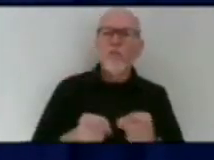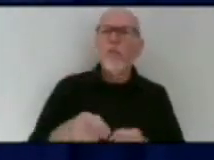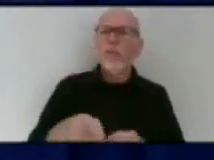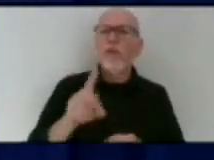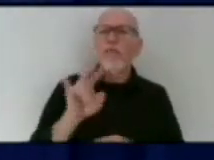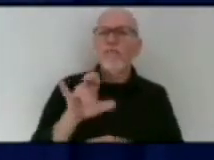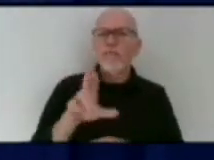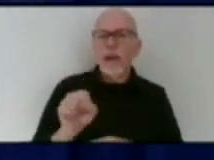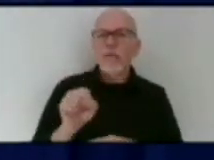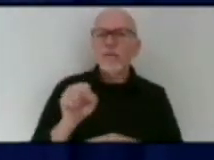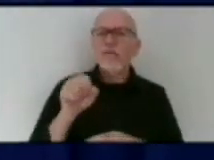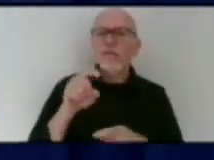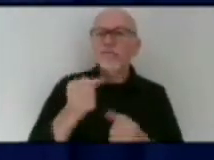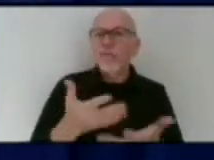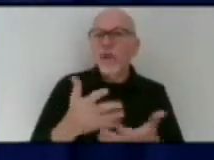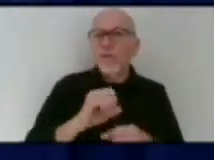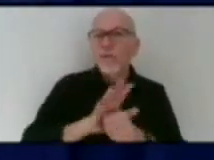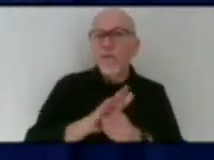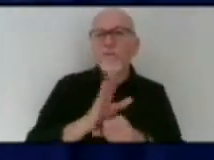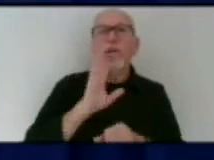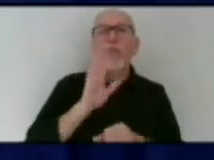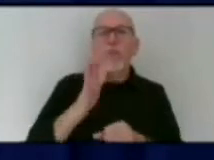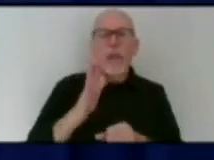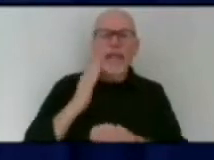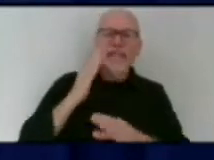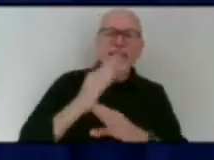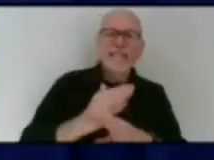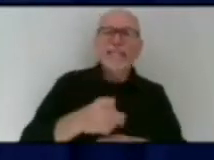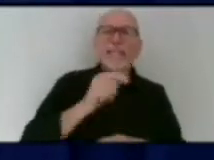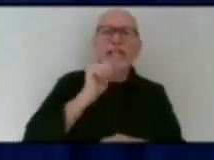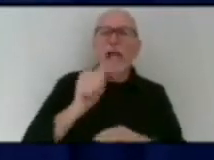intended to prevent the progression of disease. They're most likely to be